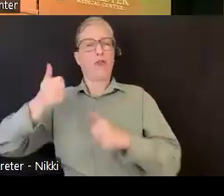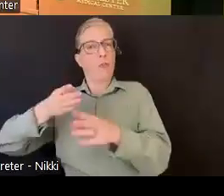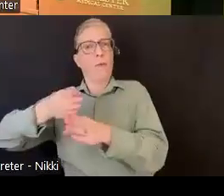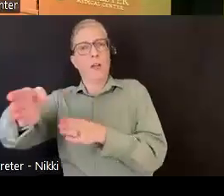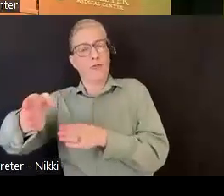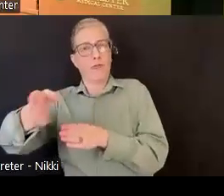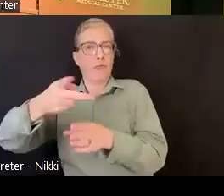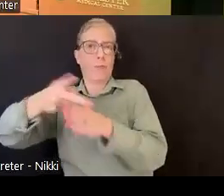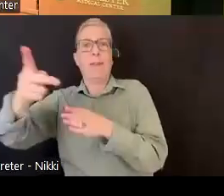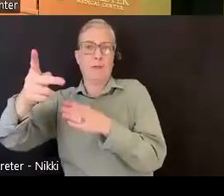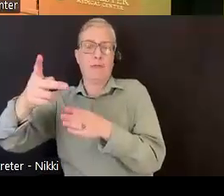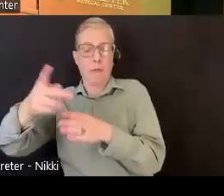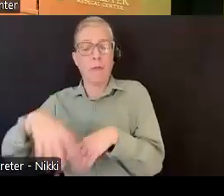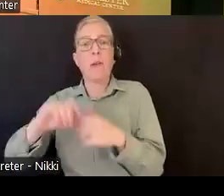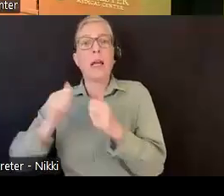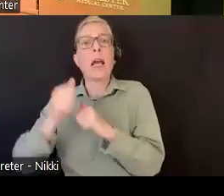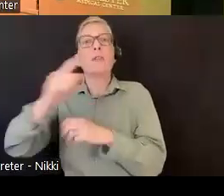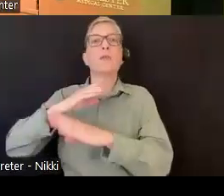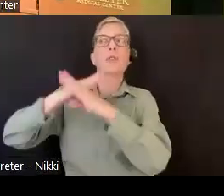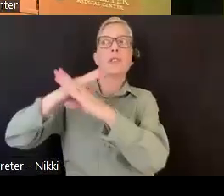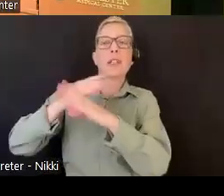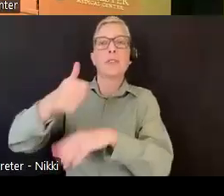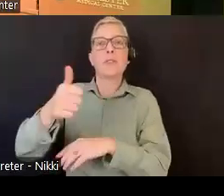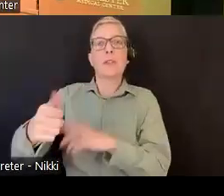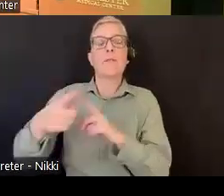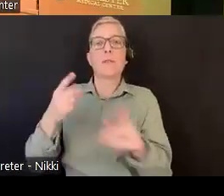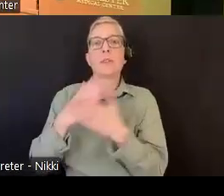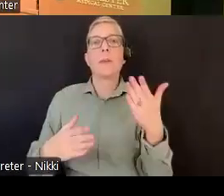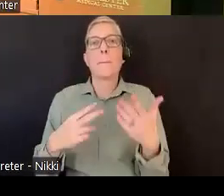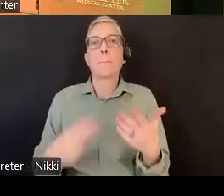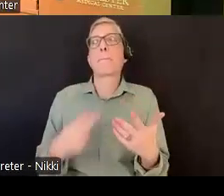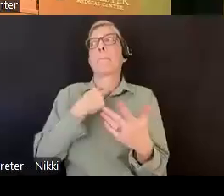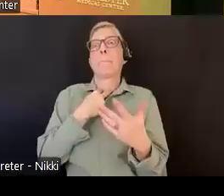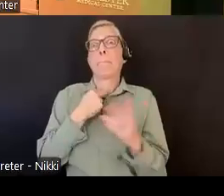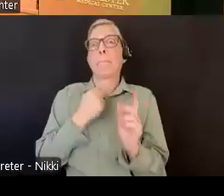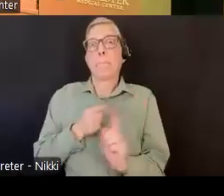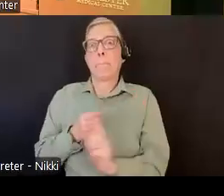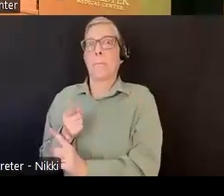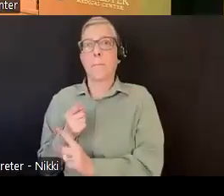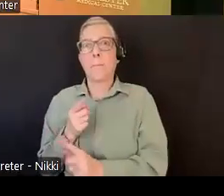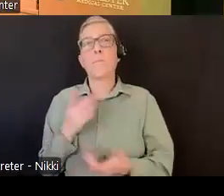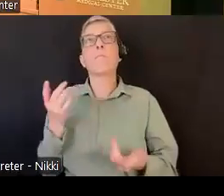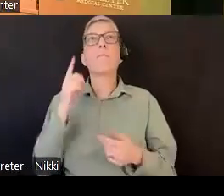some of the trappings that might incentivize people to um let's say take a more conservative